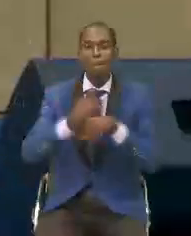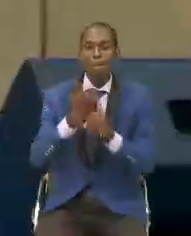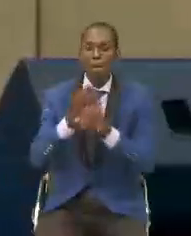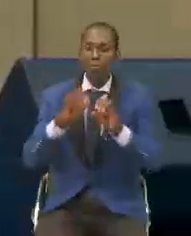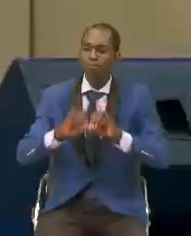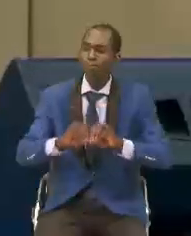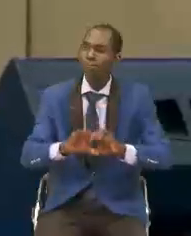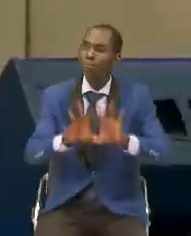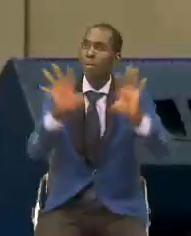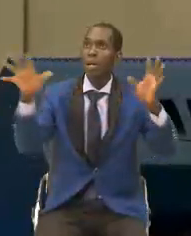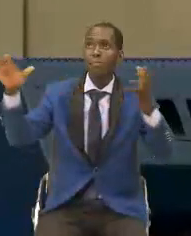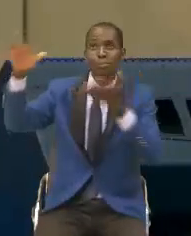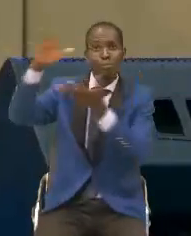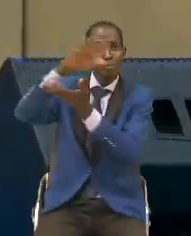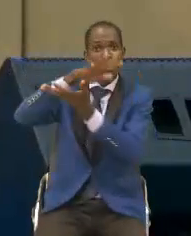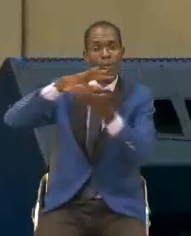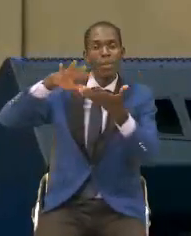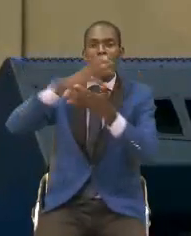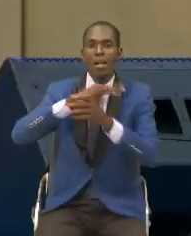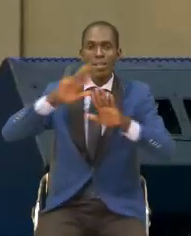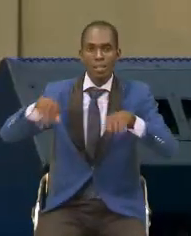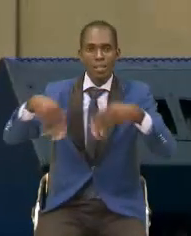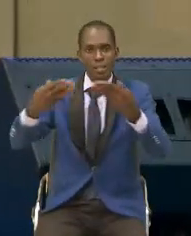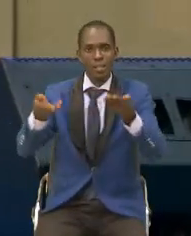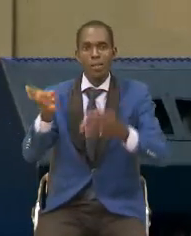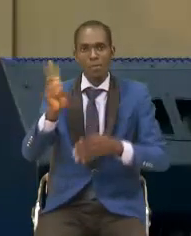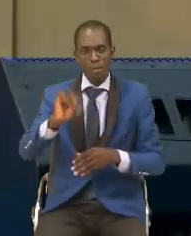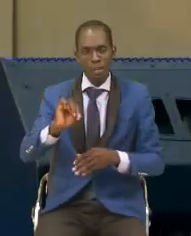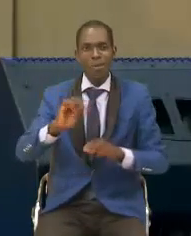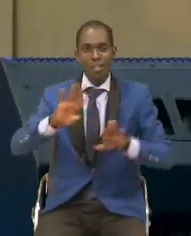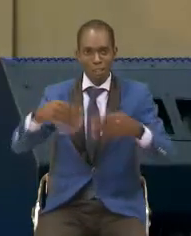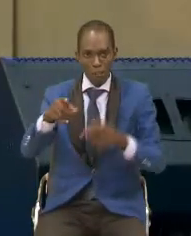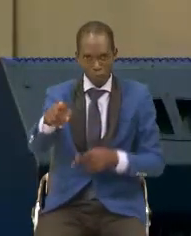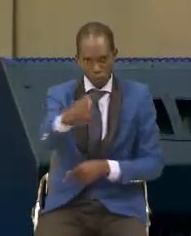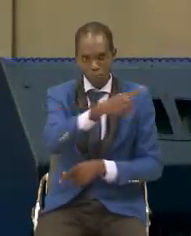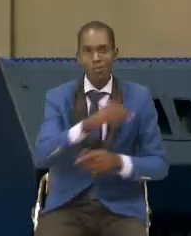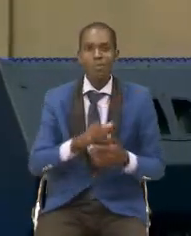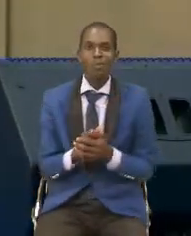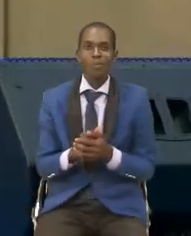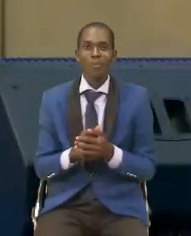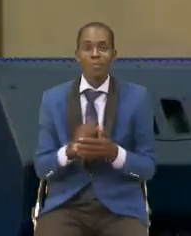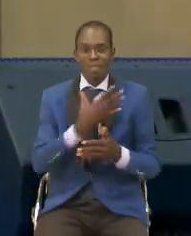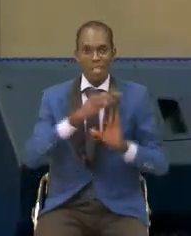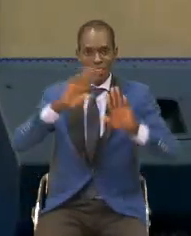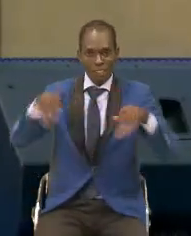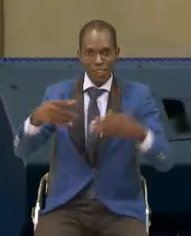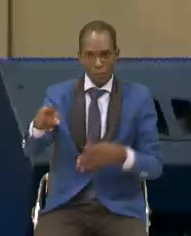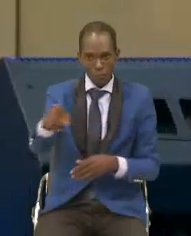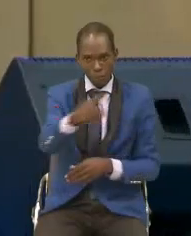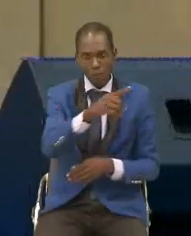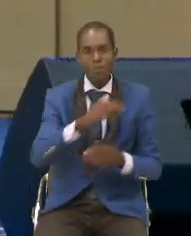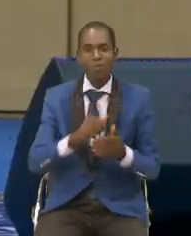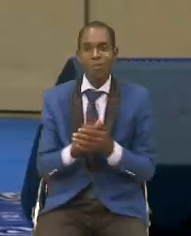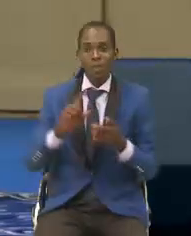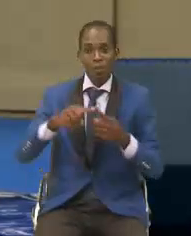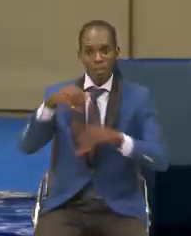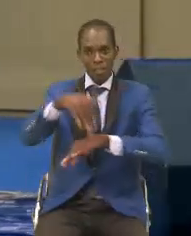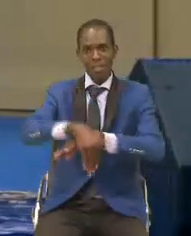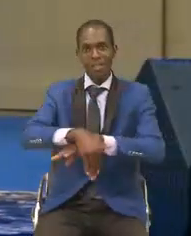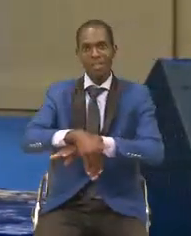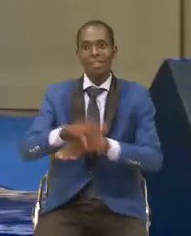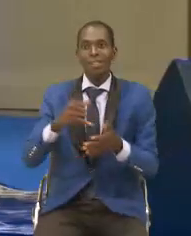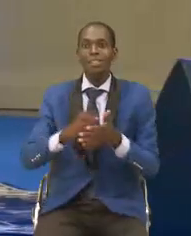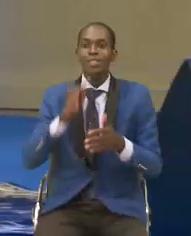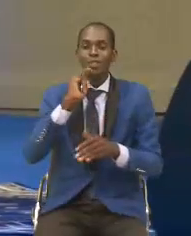he says the lord shall make bright clouds and give them and give you i give you